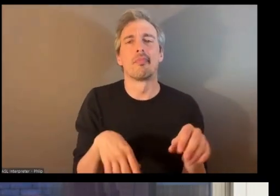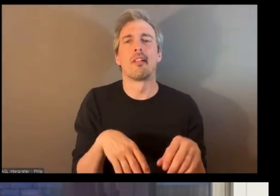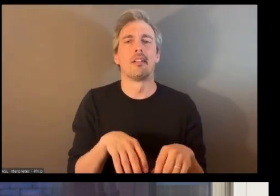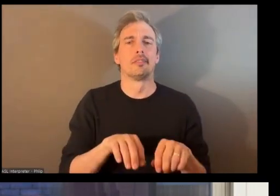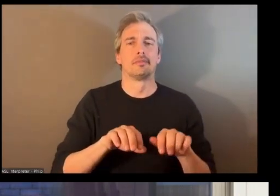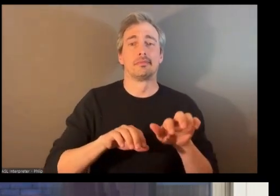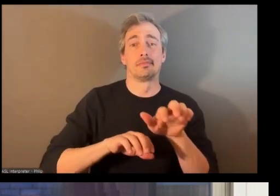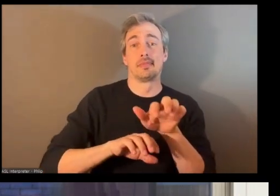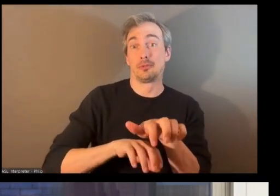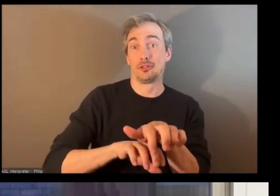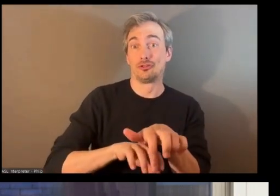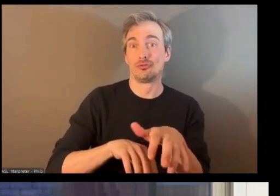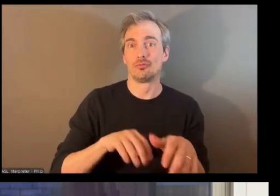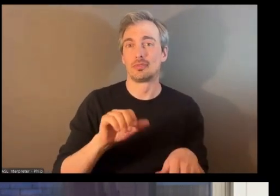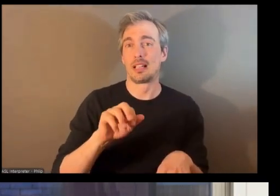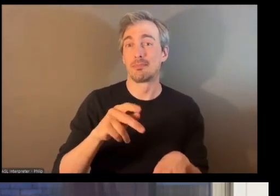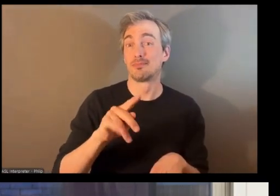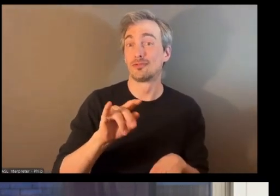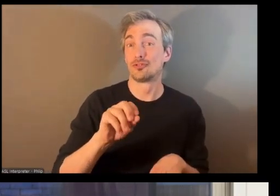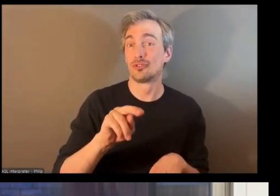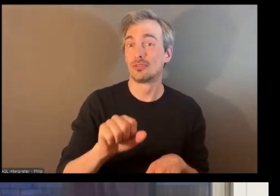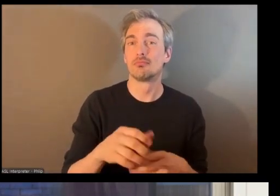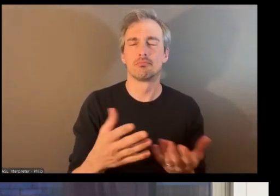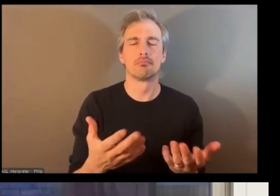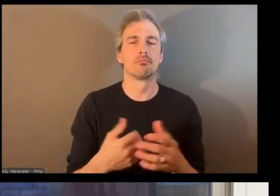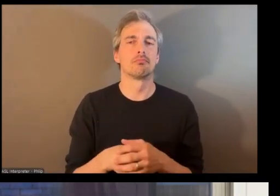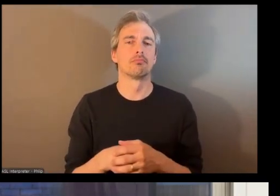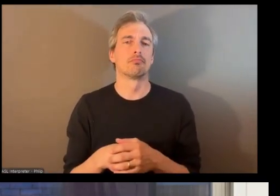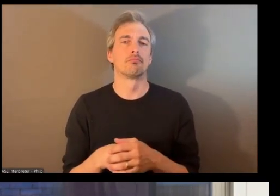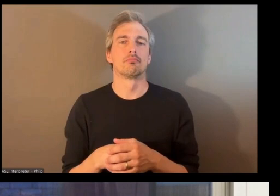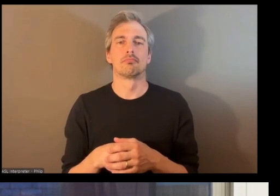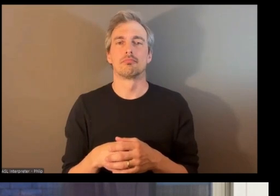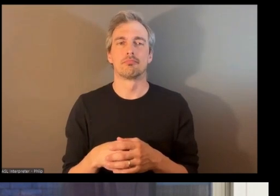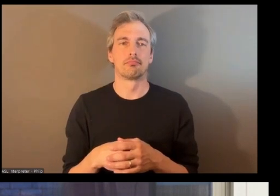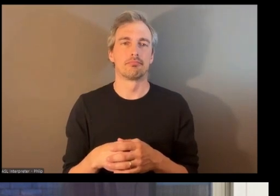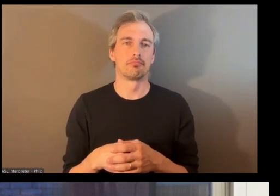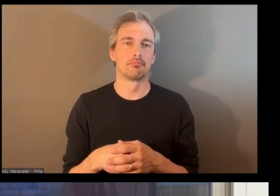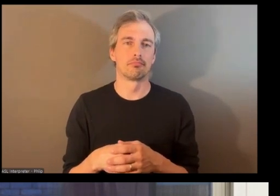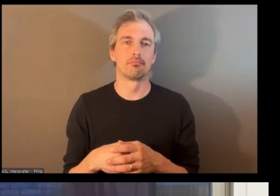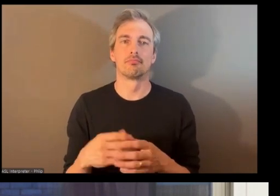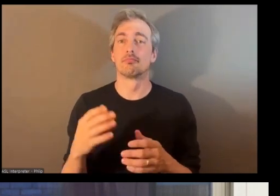Non-verbal communication matters. And it can include gestures, tone, facial expressions.